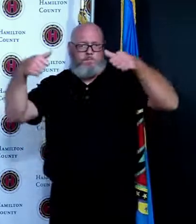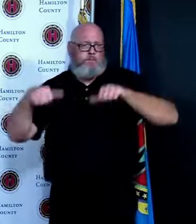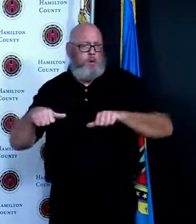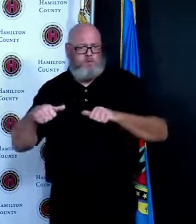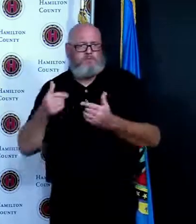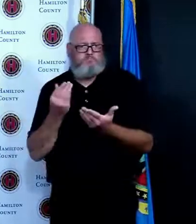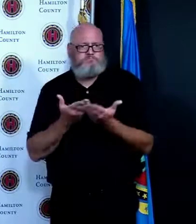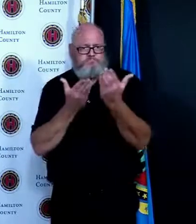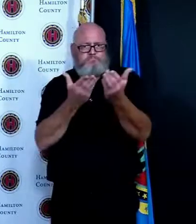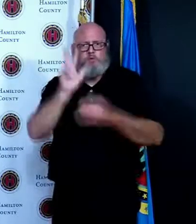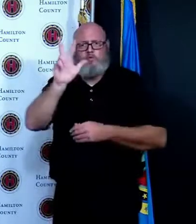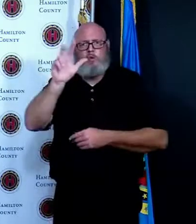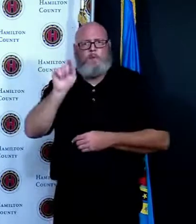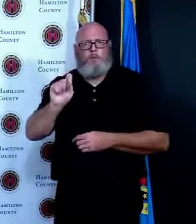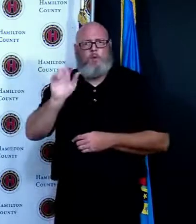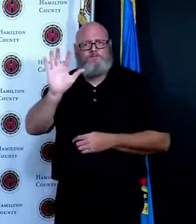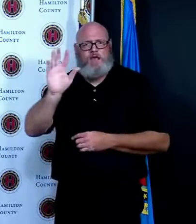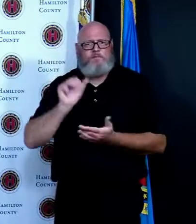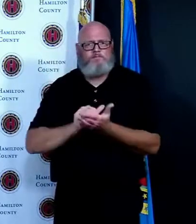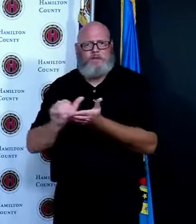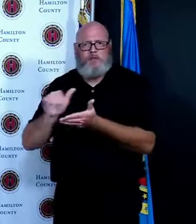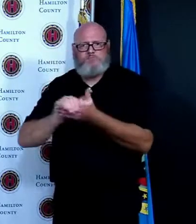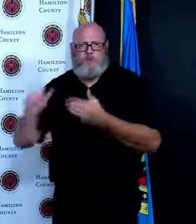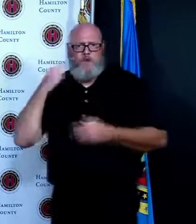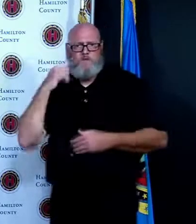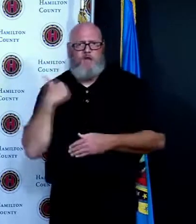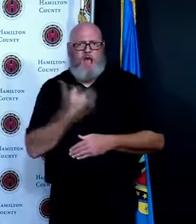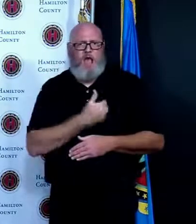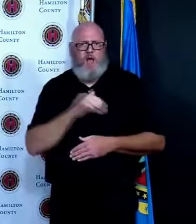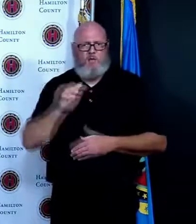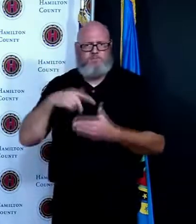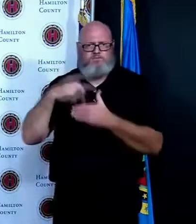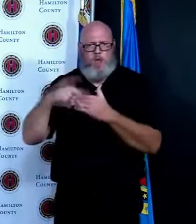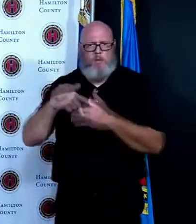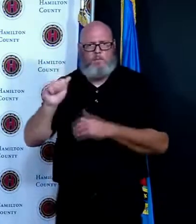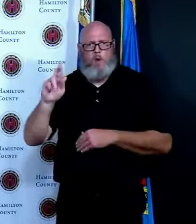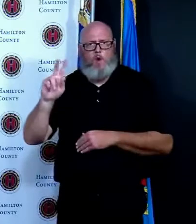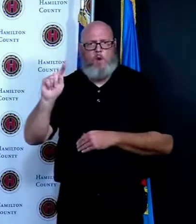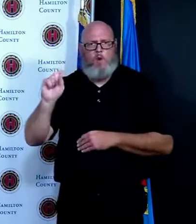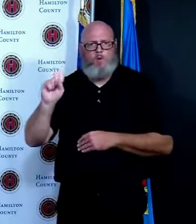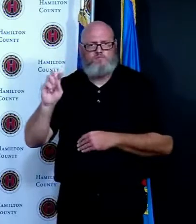that are coming that we're really excited about is again this is us listening to our partners